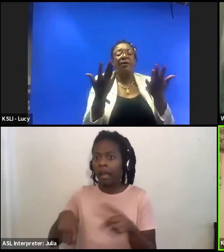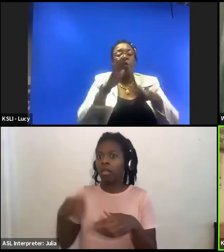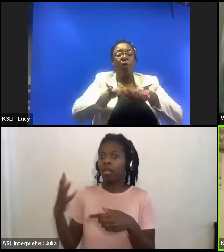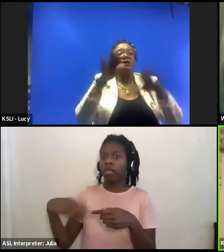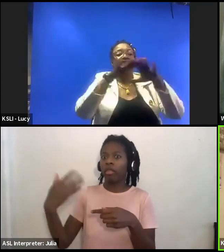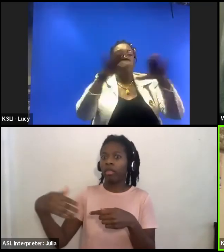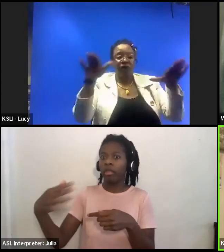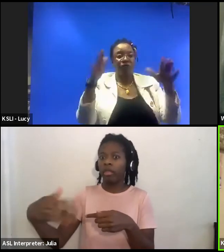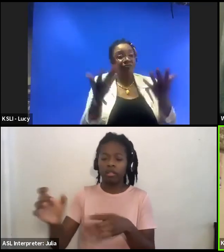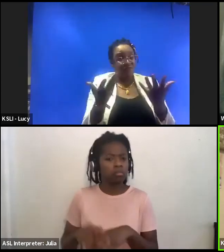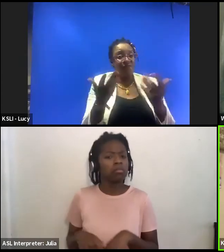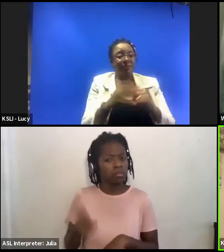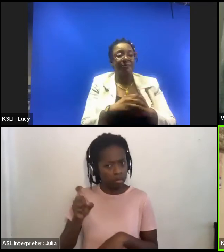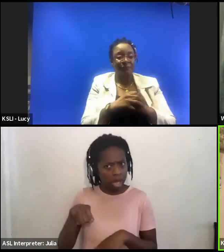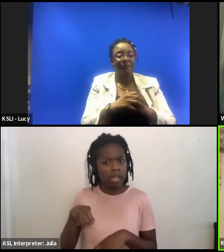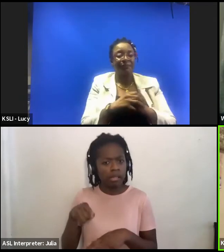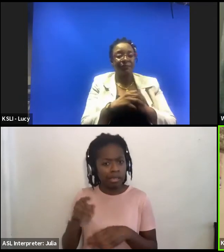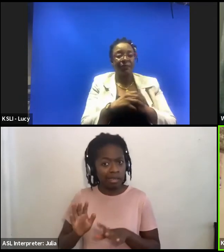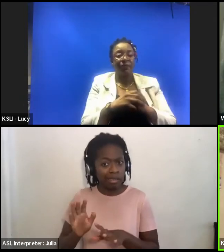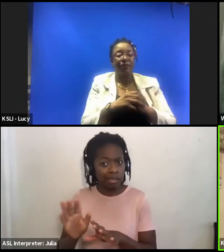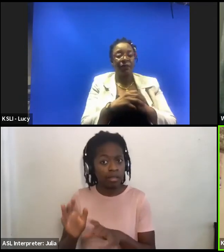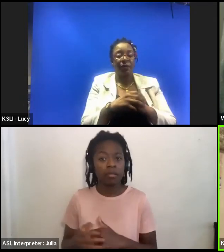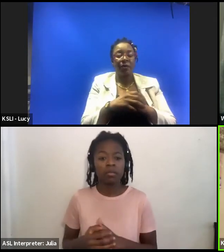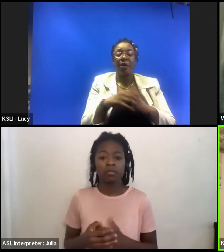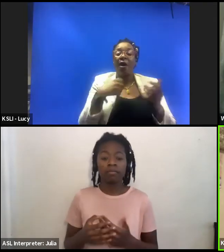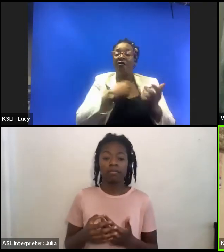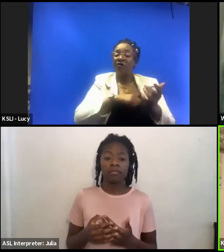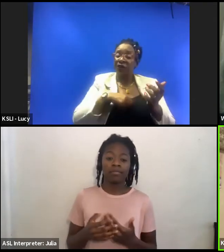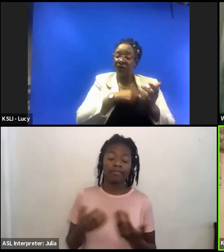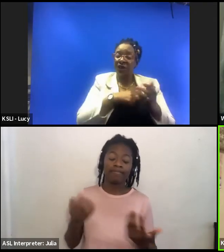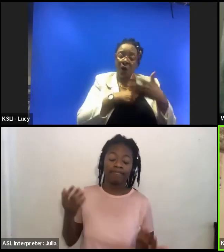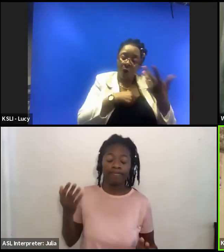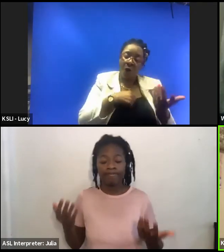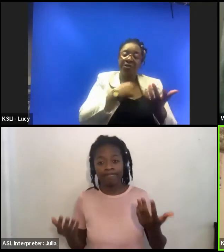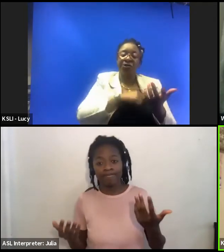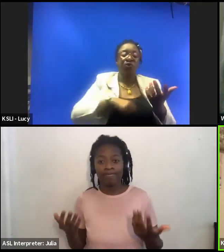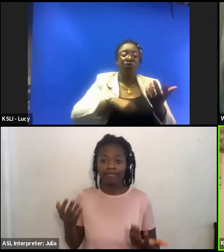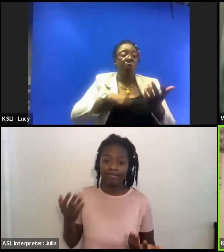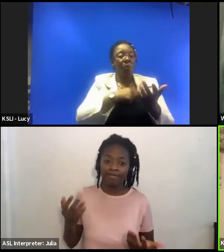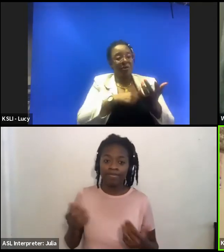And fortunately, unfortunately not everything that you've directed is in progress.